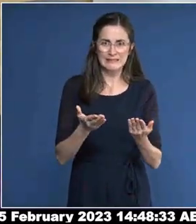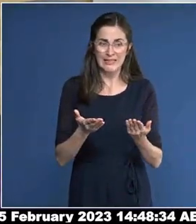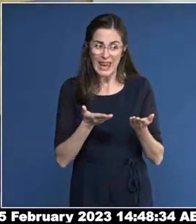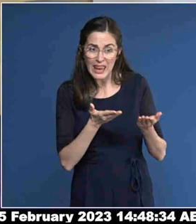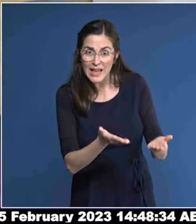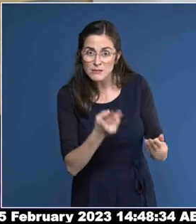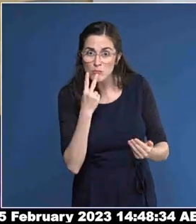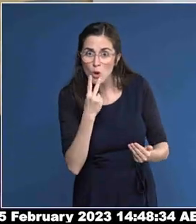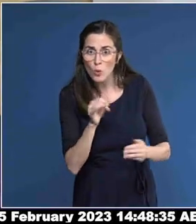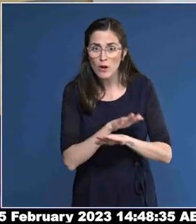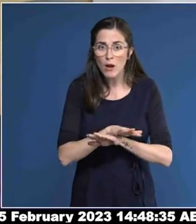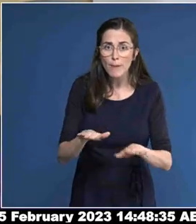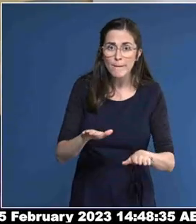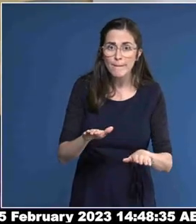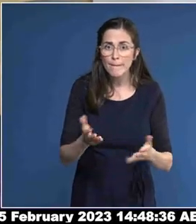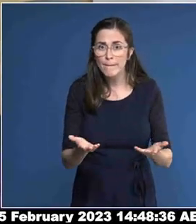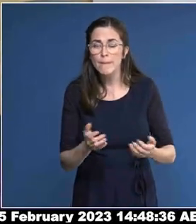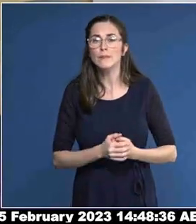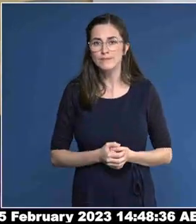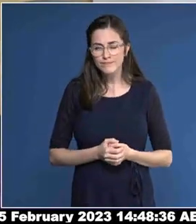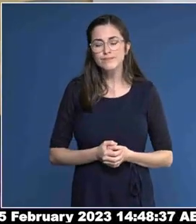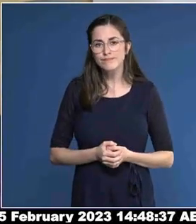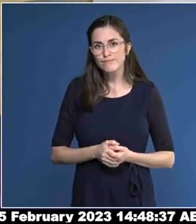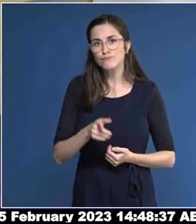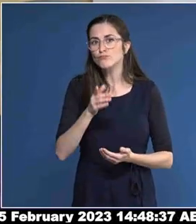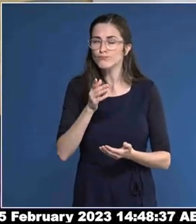So it would be looking at the external outside environment as to what are the other